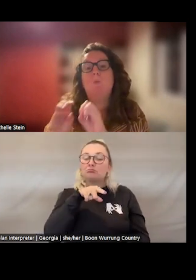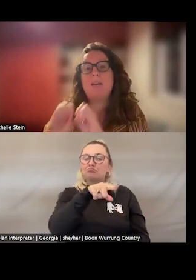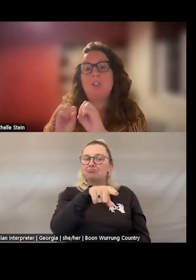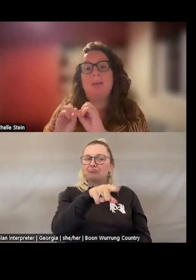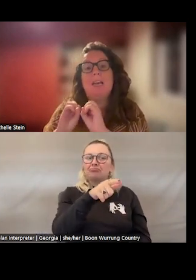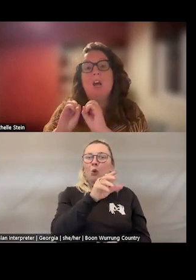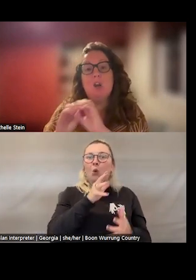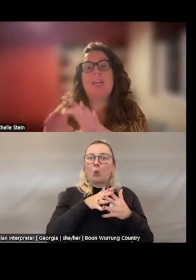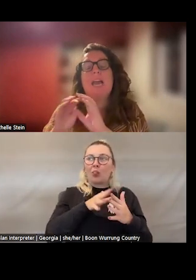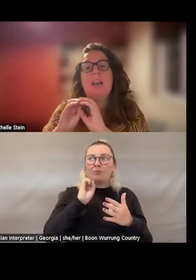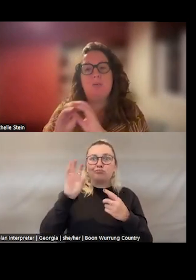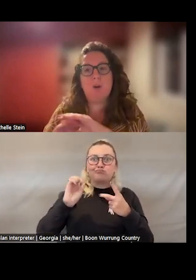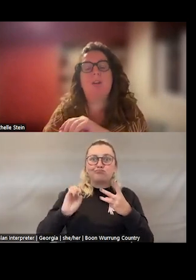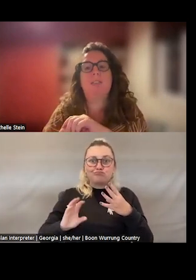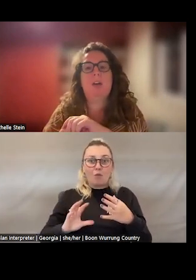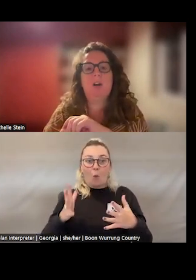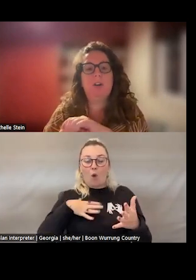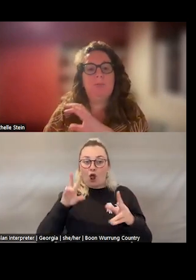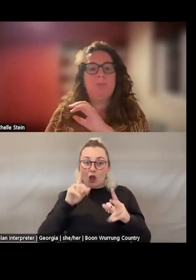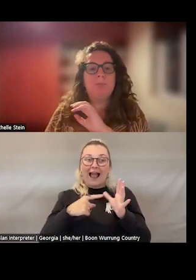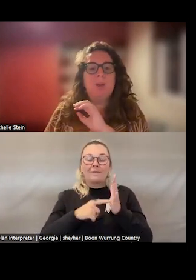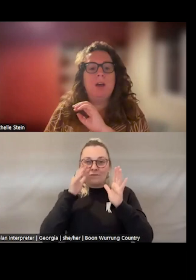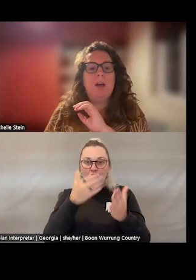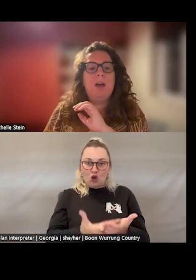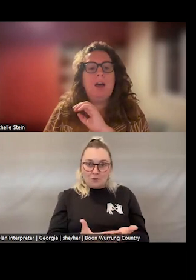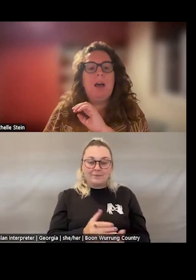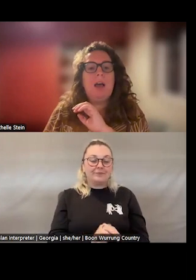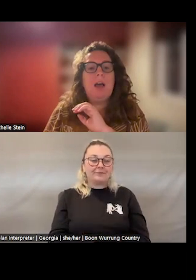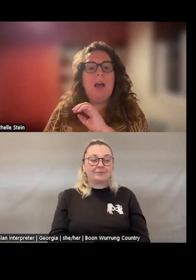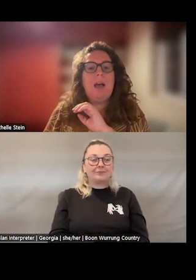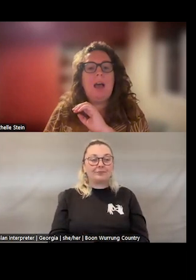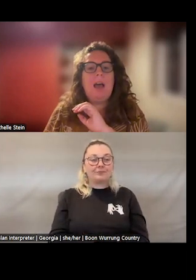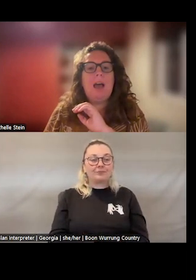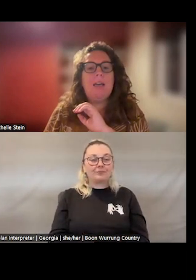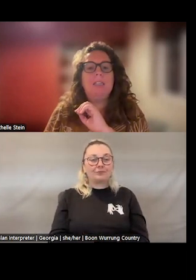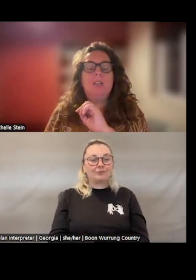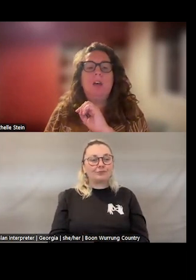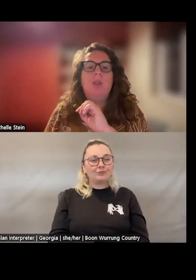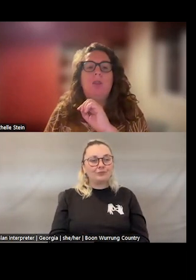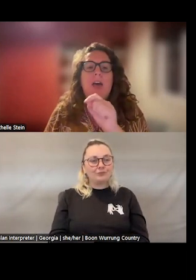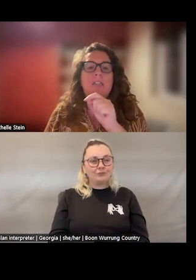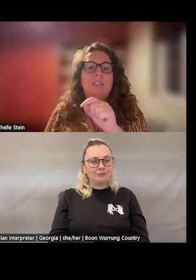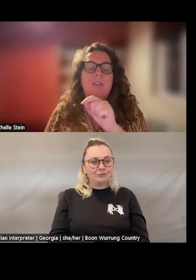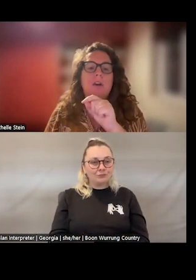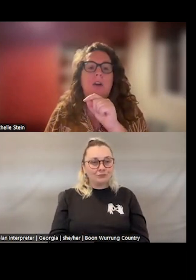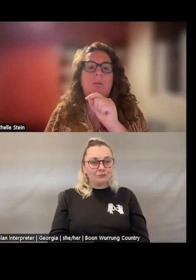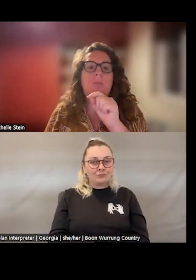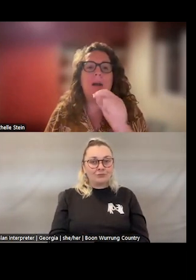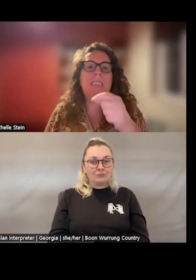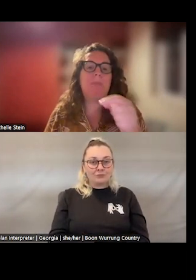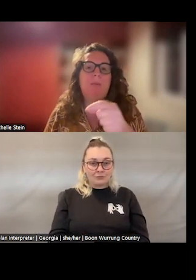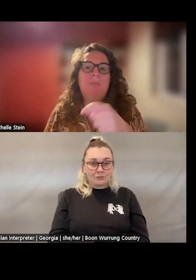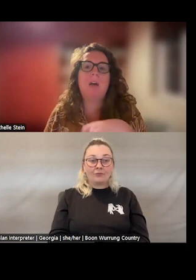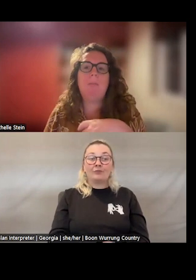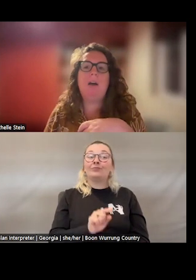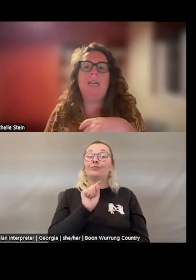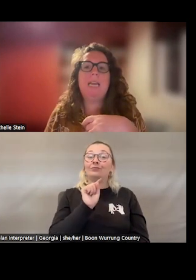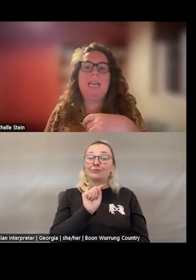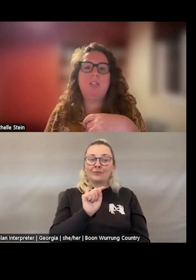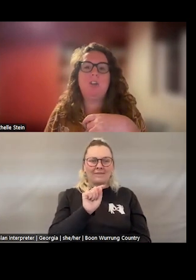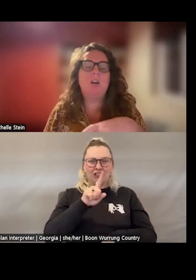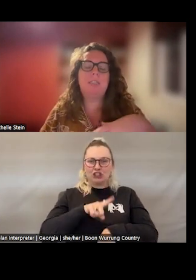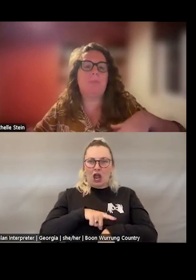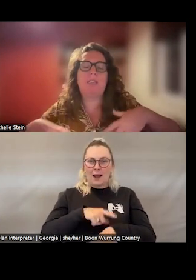you want to be looking at and focusing on. That mighty minimum timeline is not something